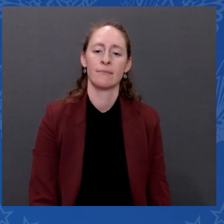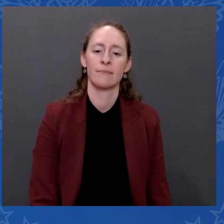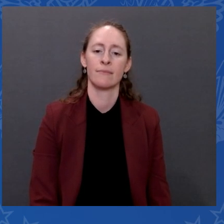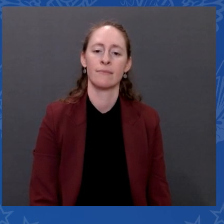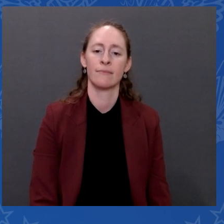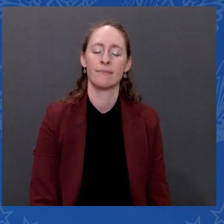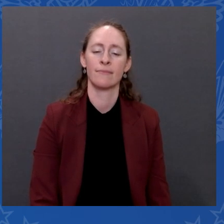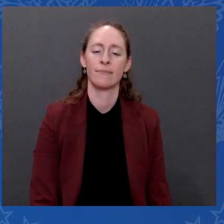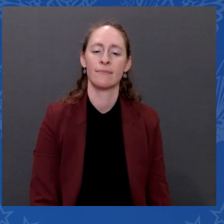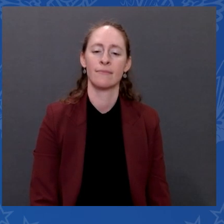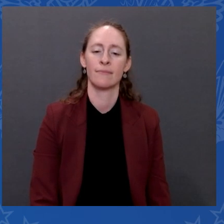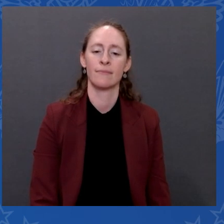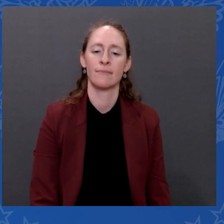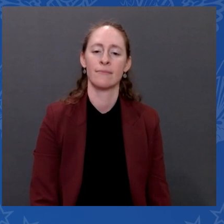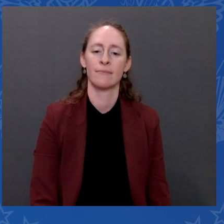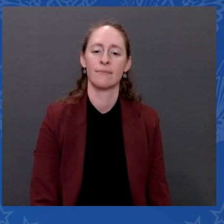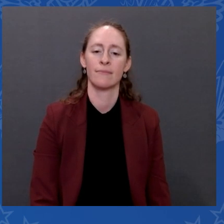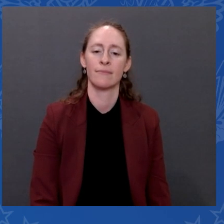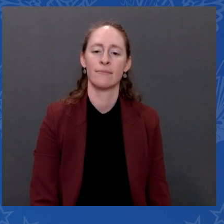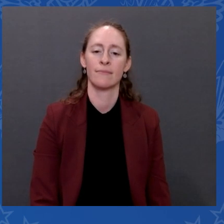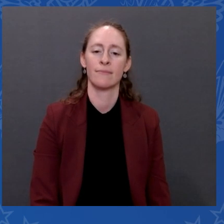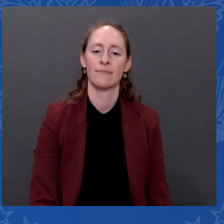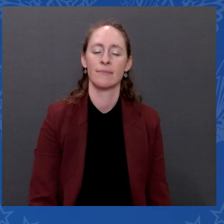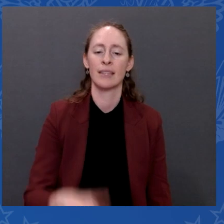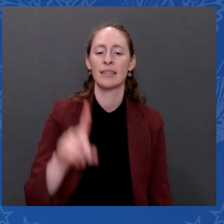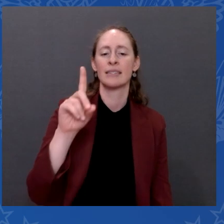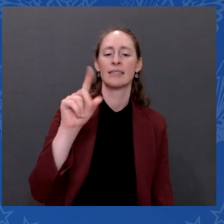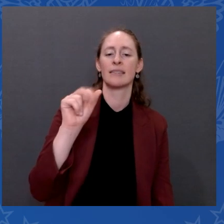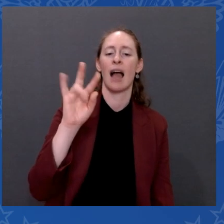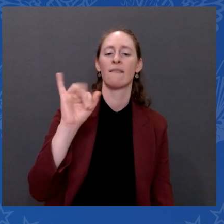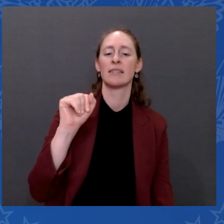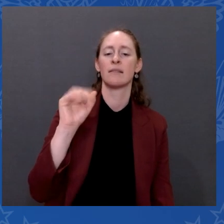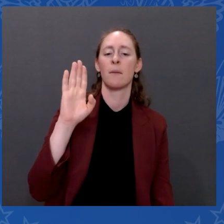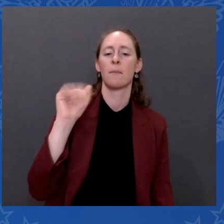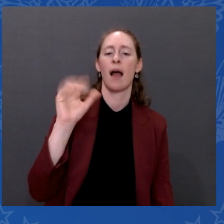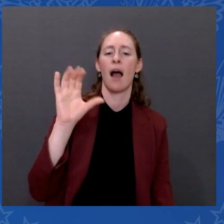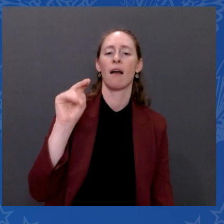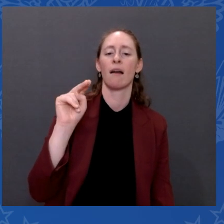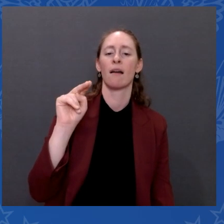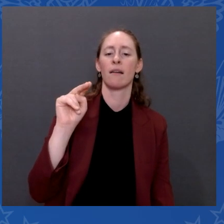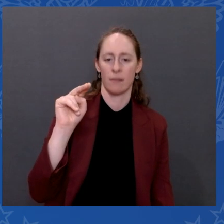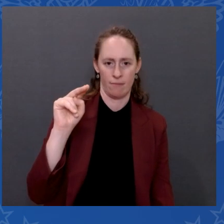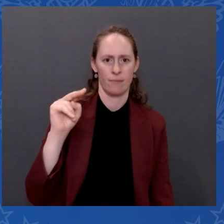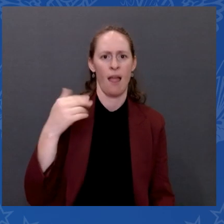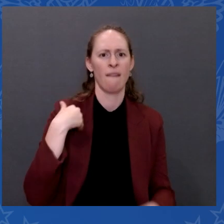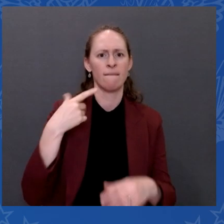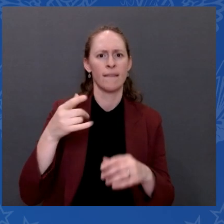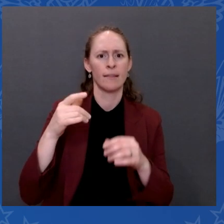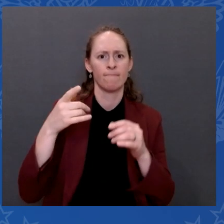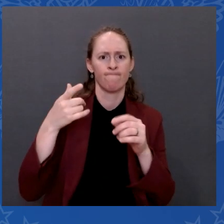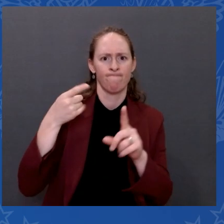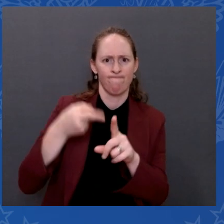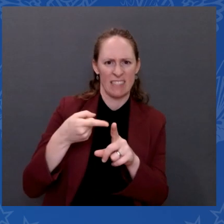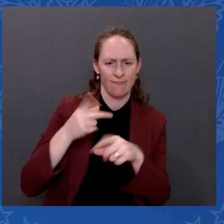And these semiconductor projects -- there are billions of dollars and thousands of construction jobs in each of these sites.